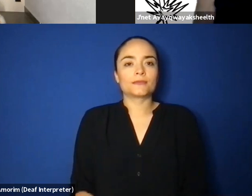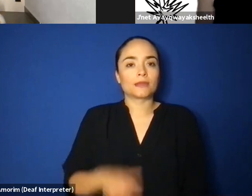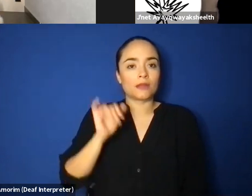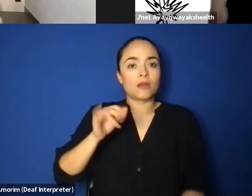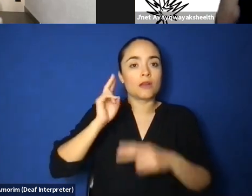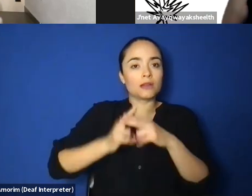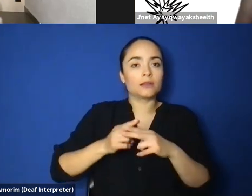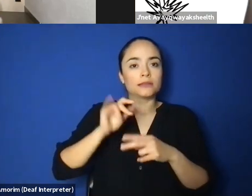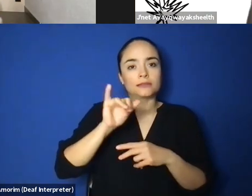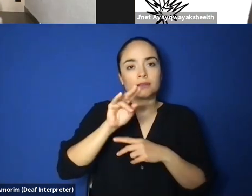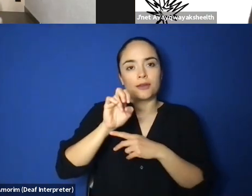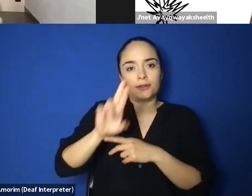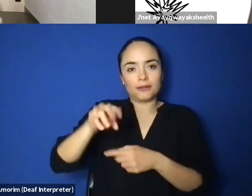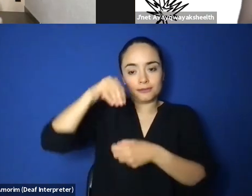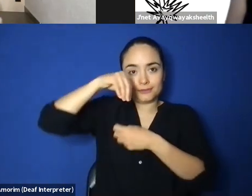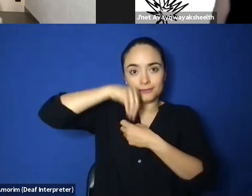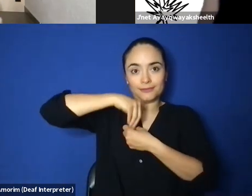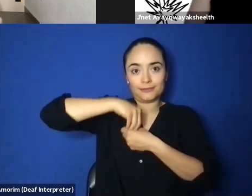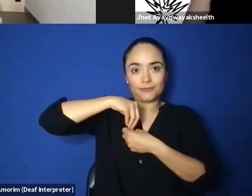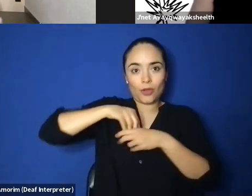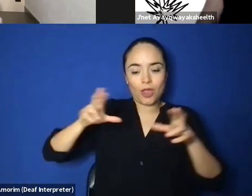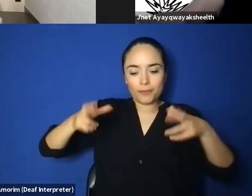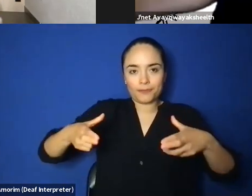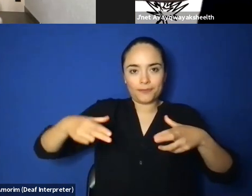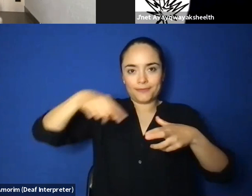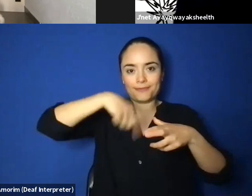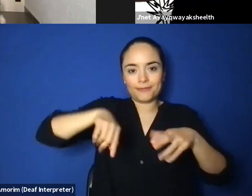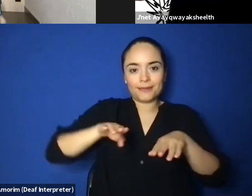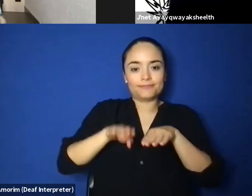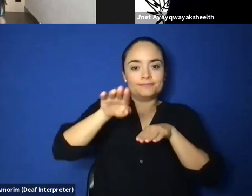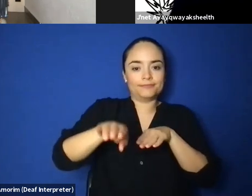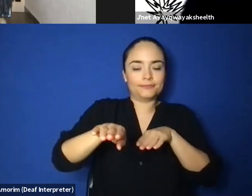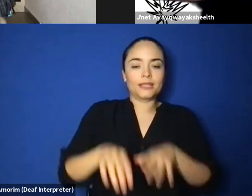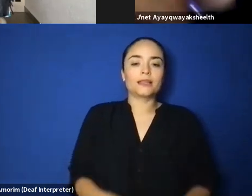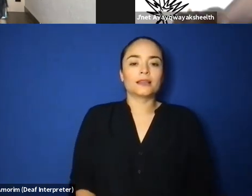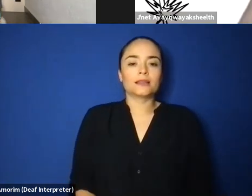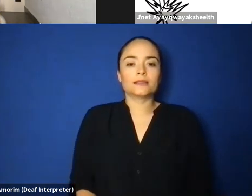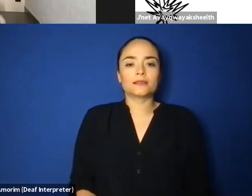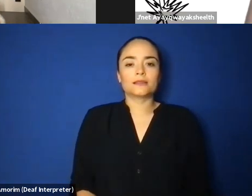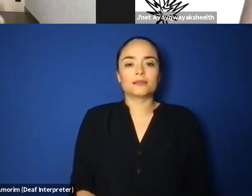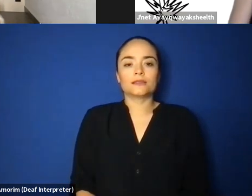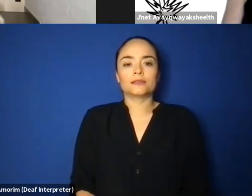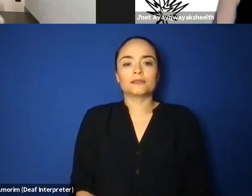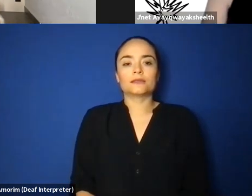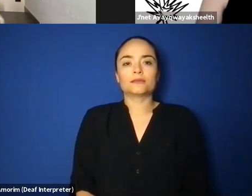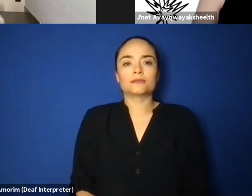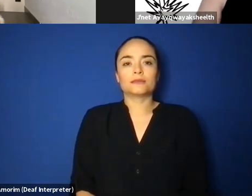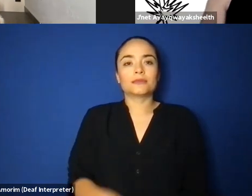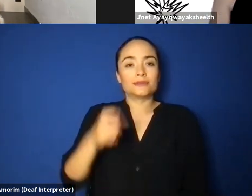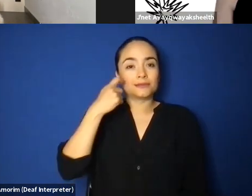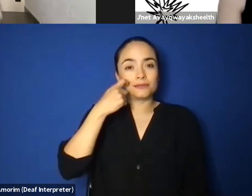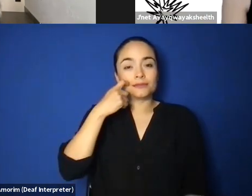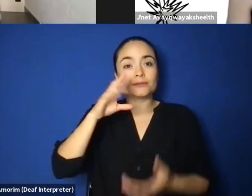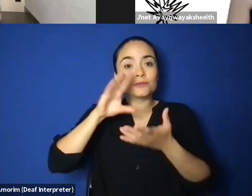audio down, and then-- So that, what you just learned there, is called the intertribal, and with that